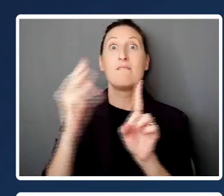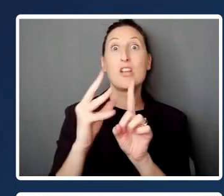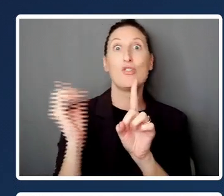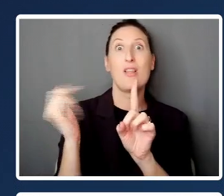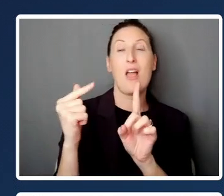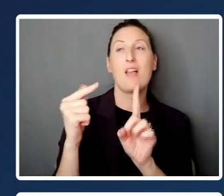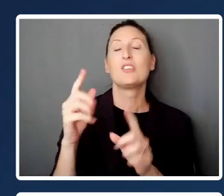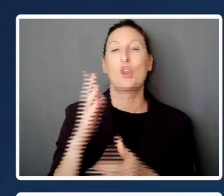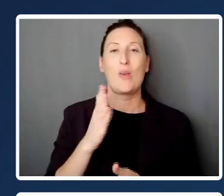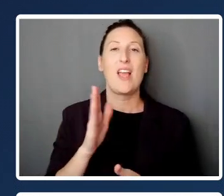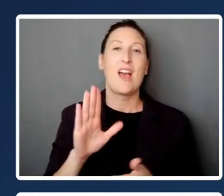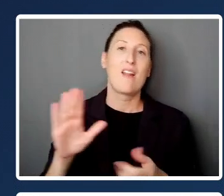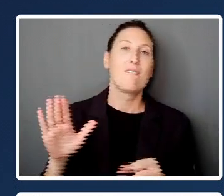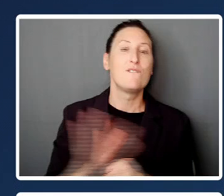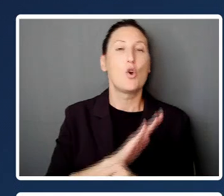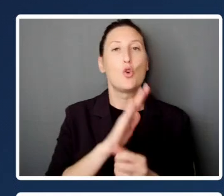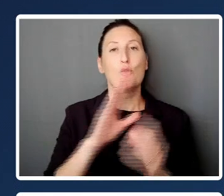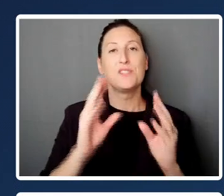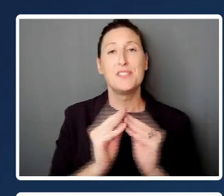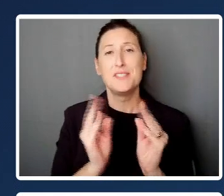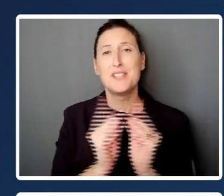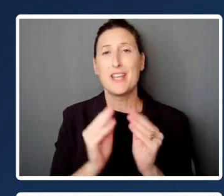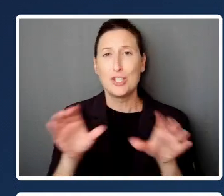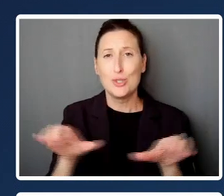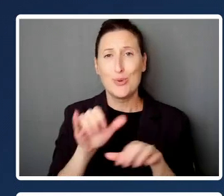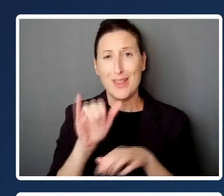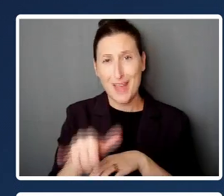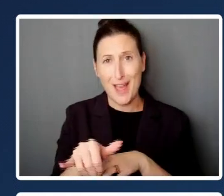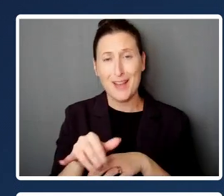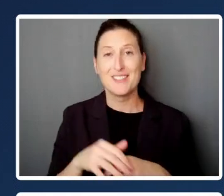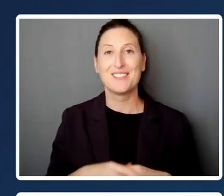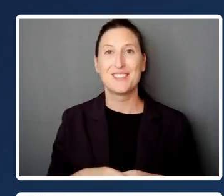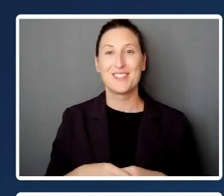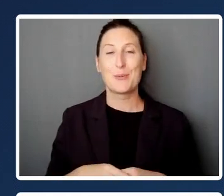And so, by the time that we had that student showcase and share that video